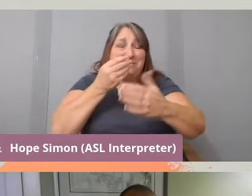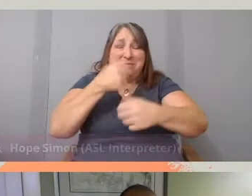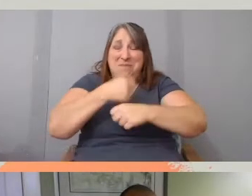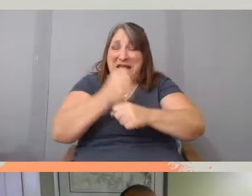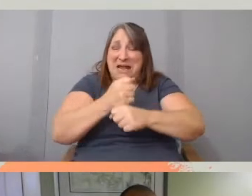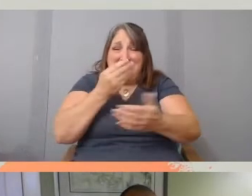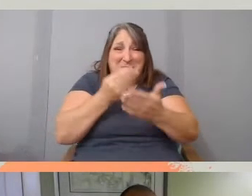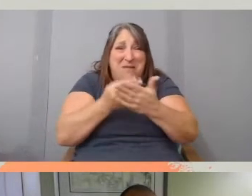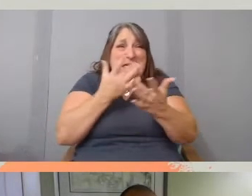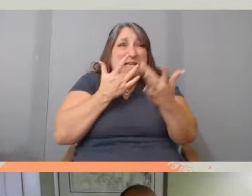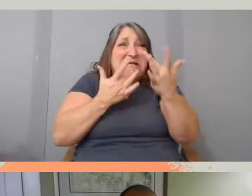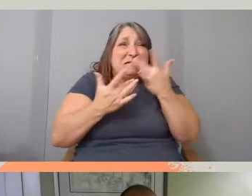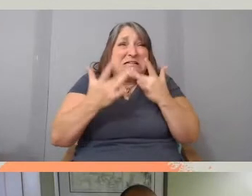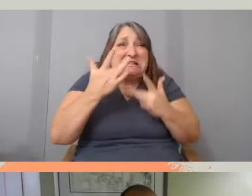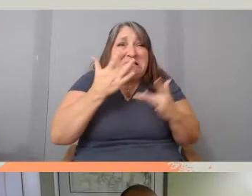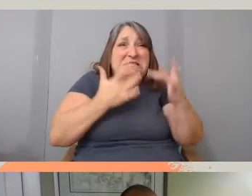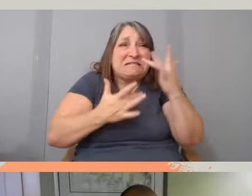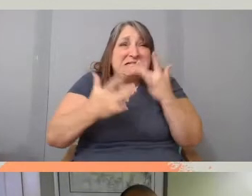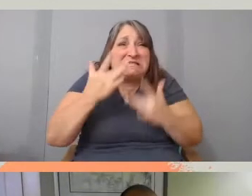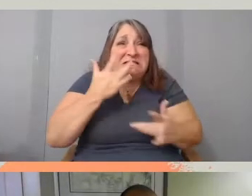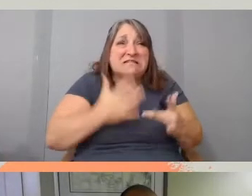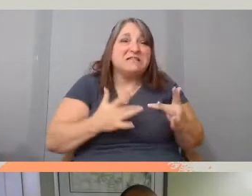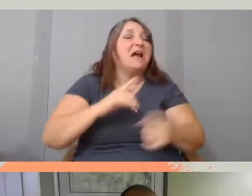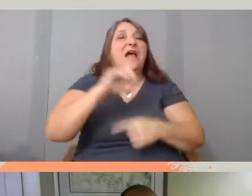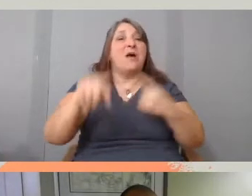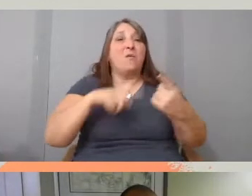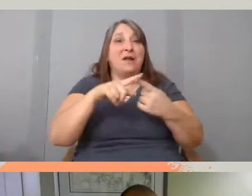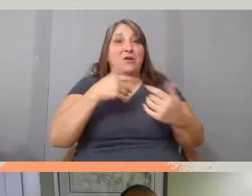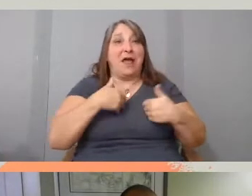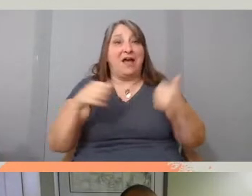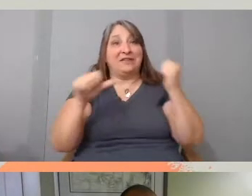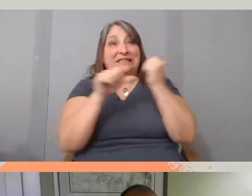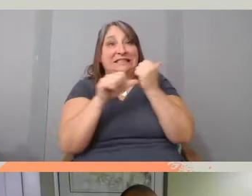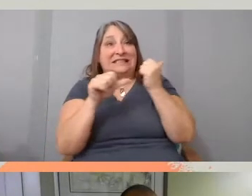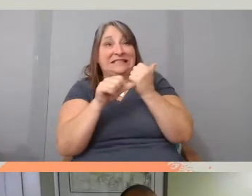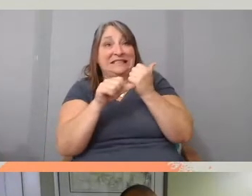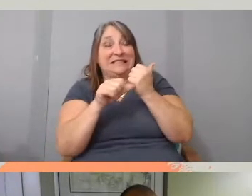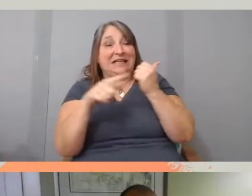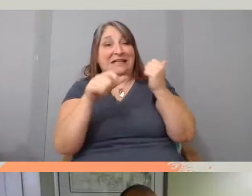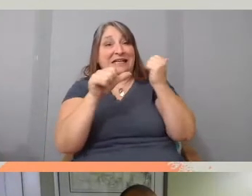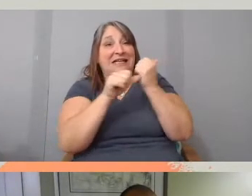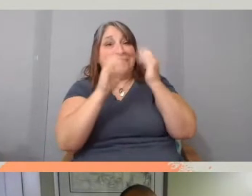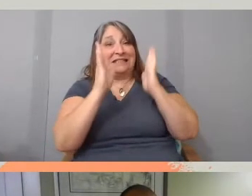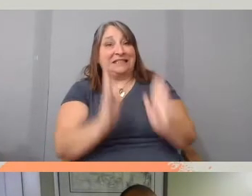budgets people are trying to get through. And when you do have an assistant, the assistant is usually not with the editor.